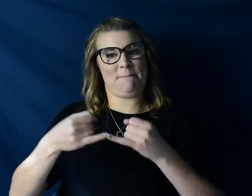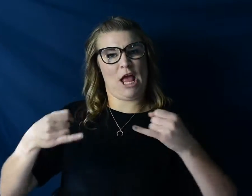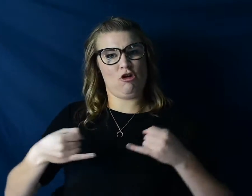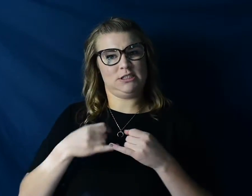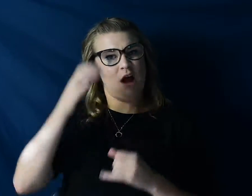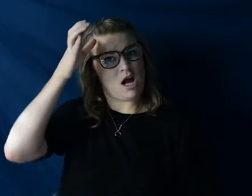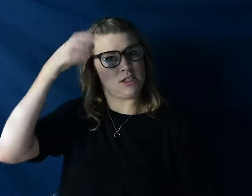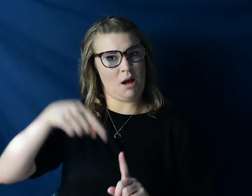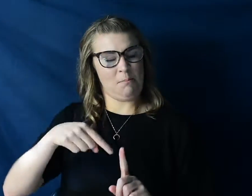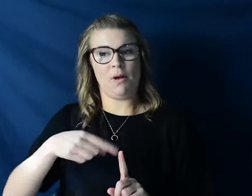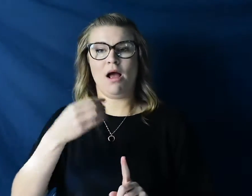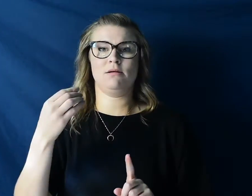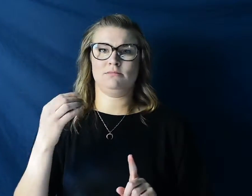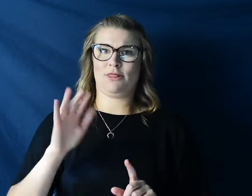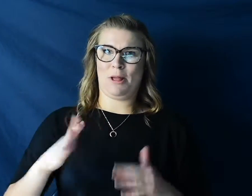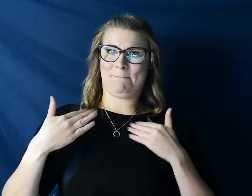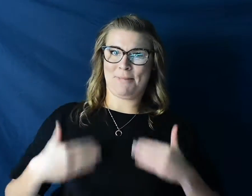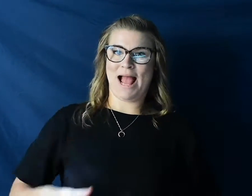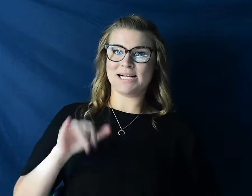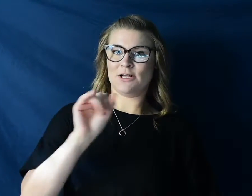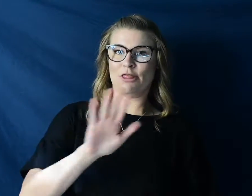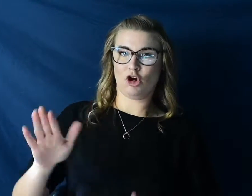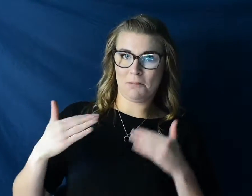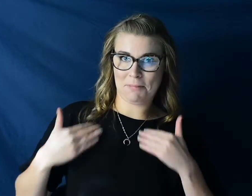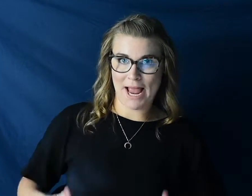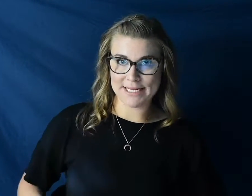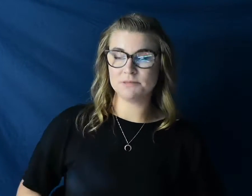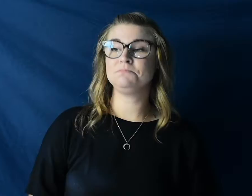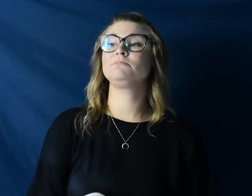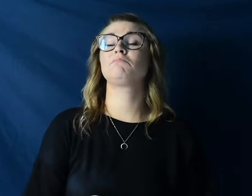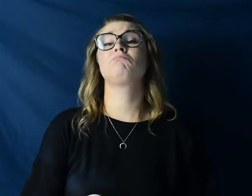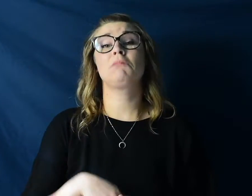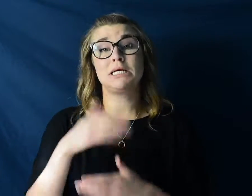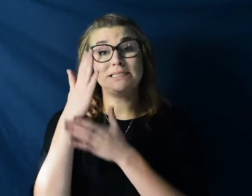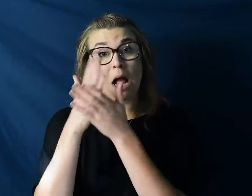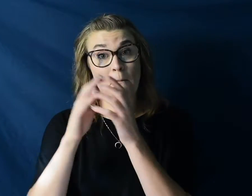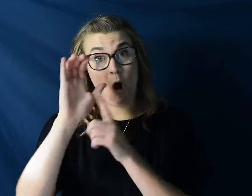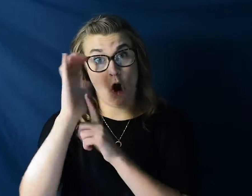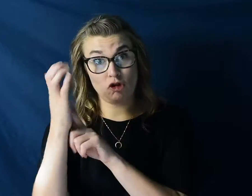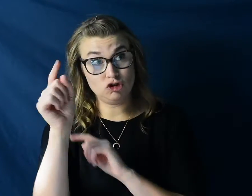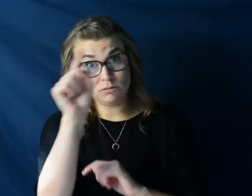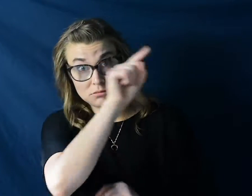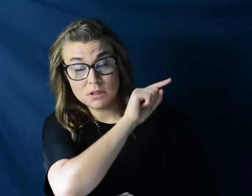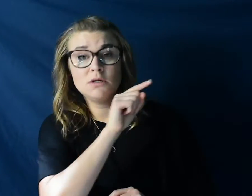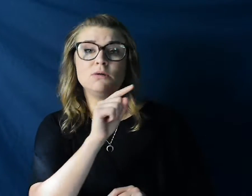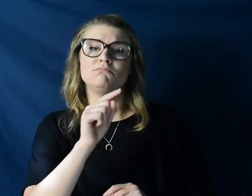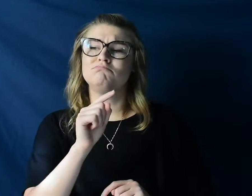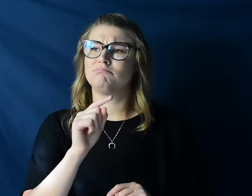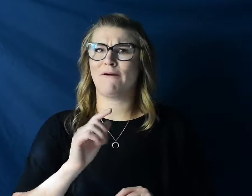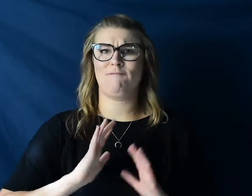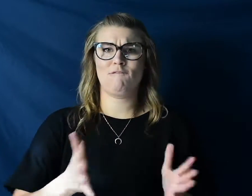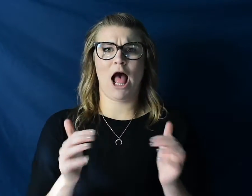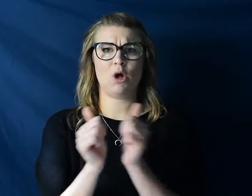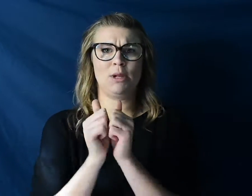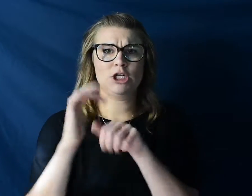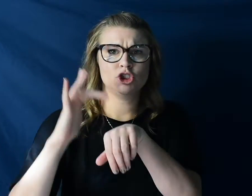those boundary concepts, that their body is their body. Some cultures are fine with touch,